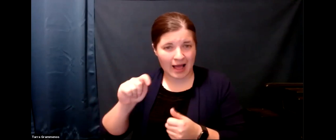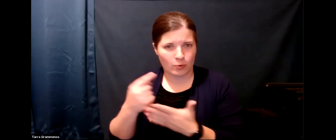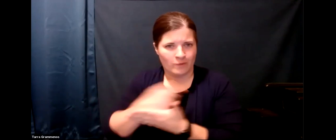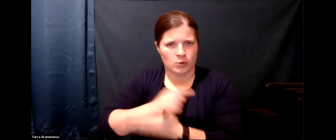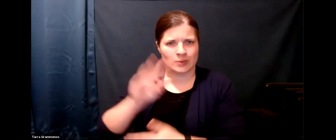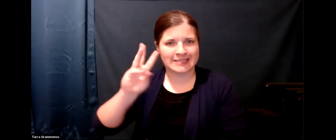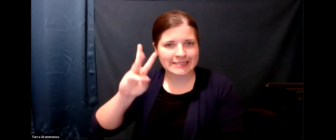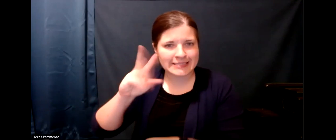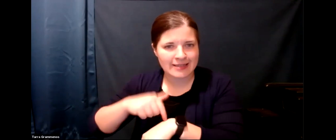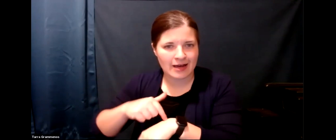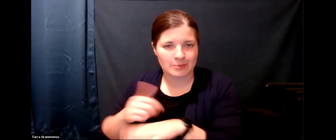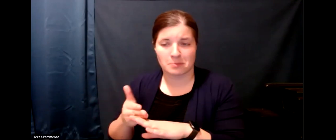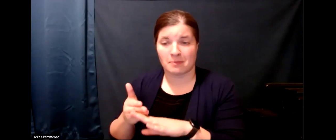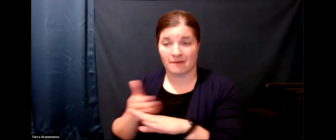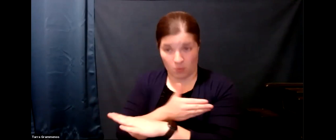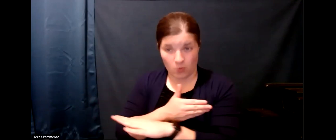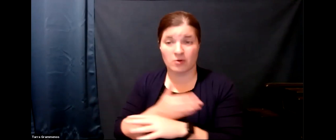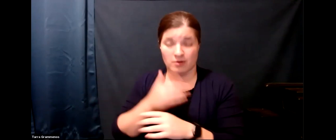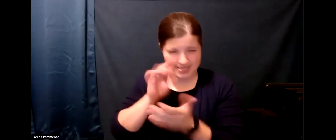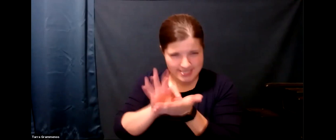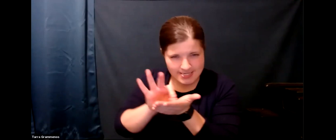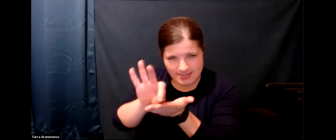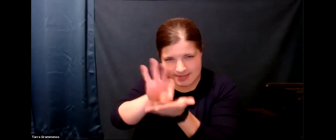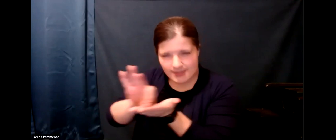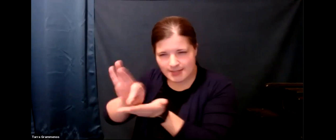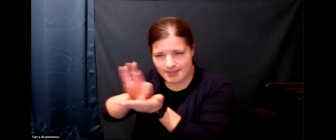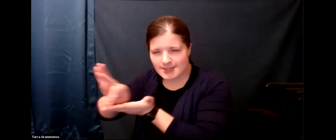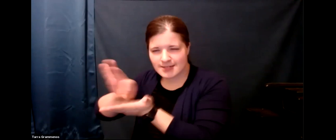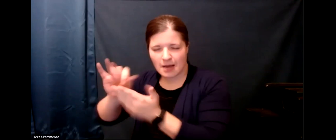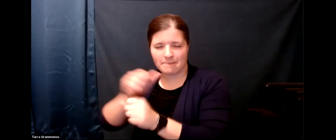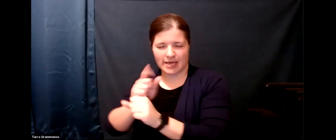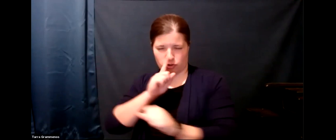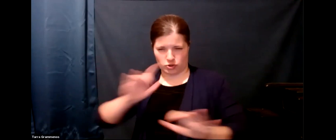just before the election, before we were able to count all of the ballots.